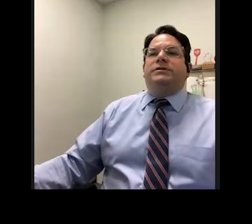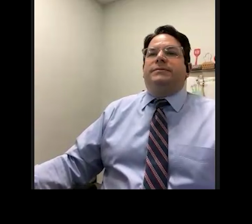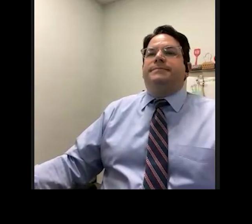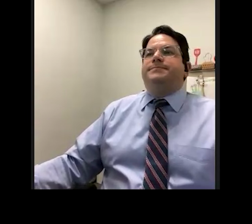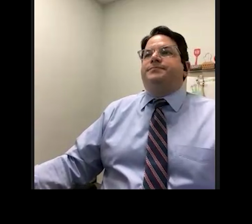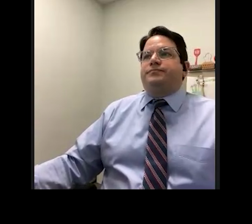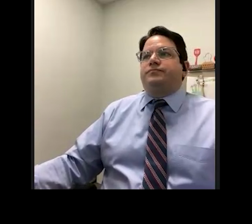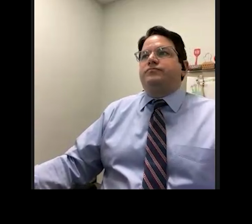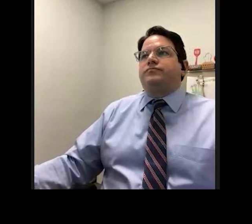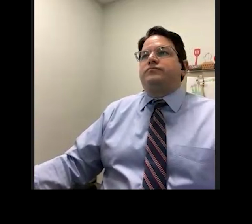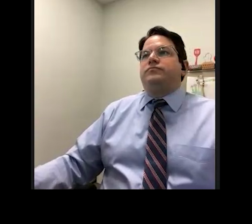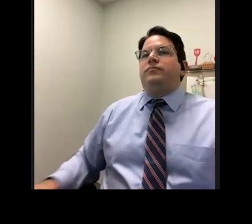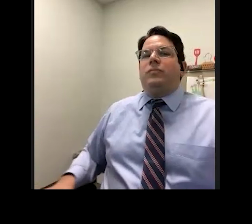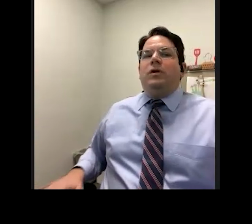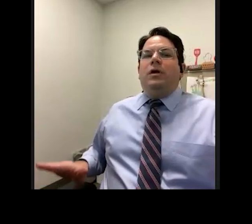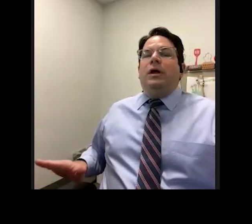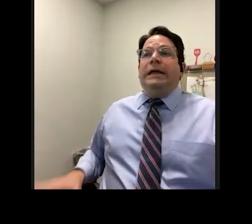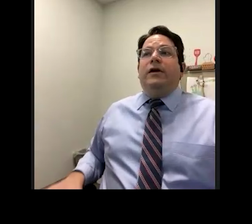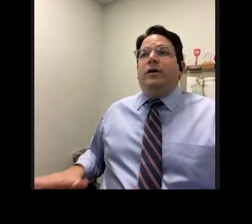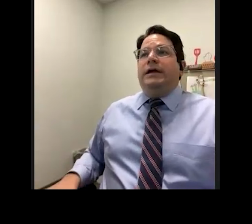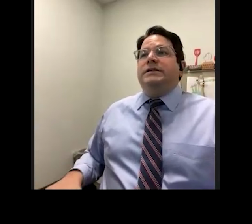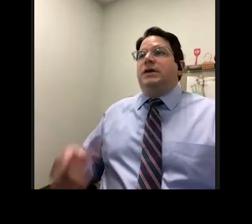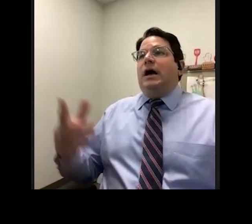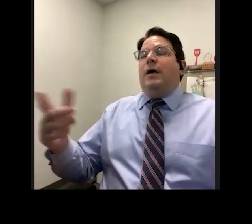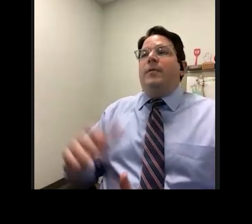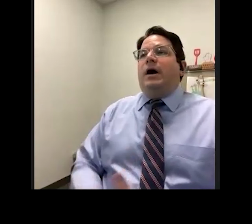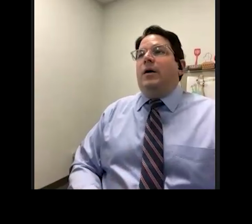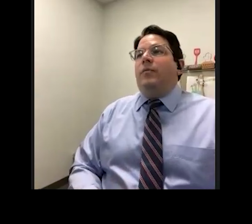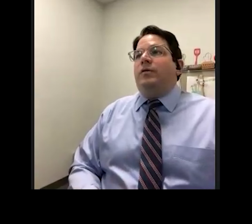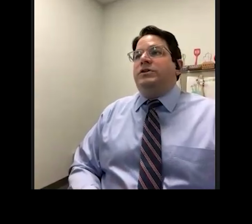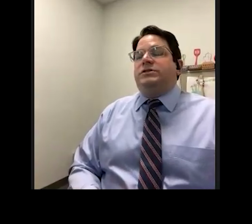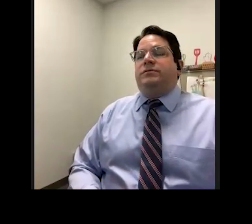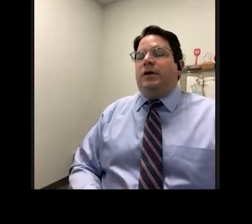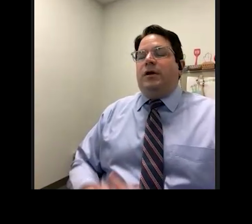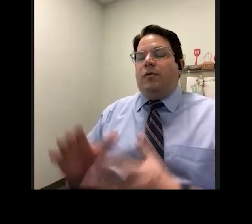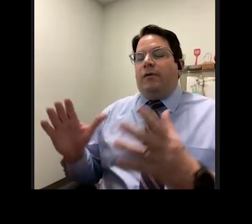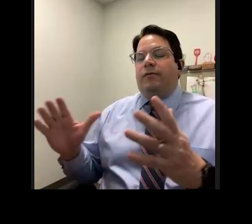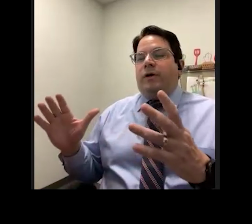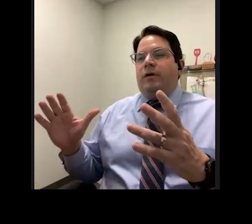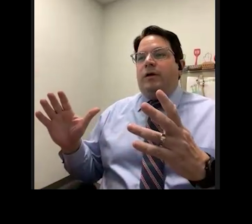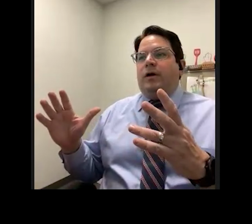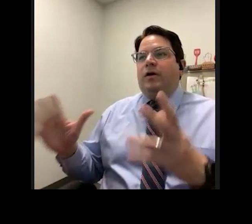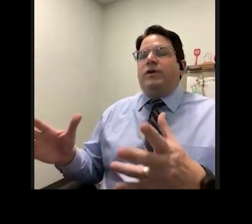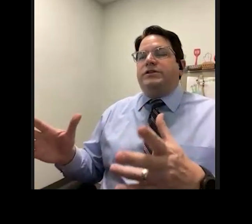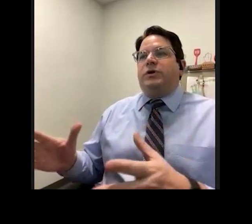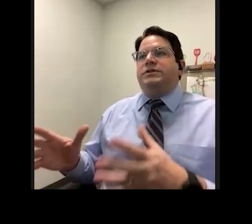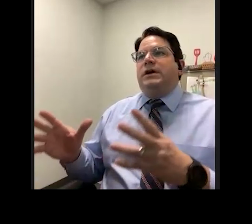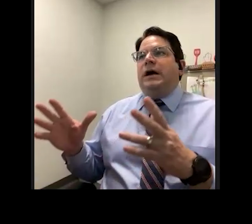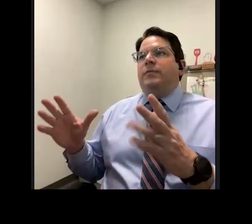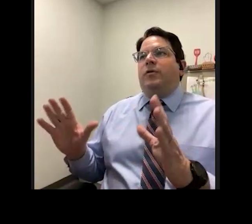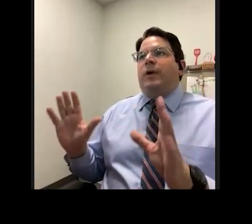Next slide, please. Here is just a good resource.